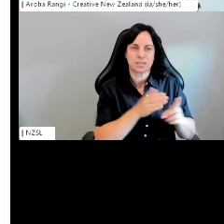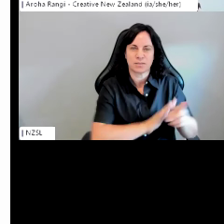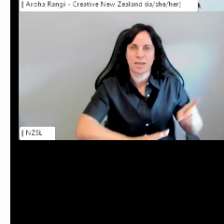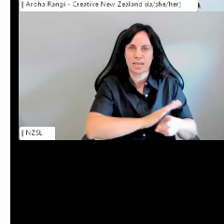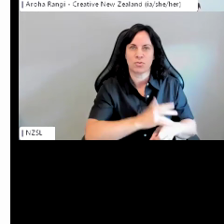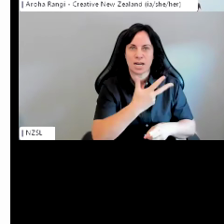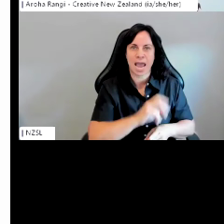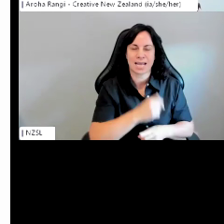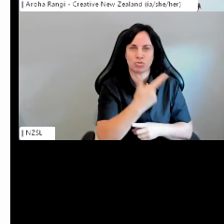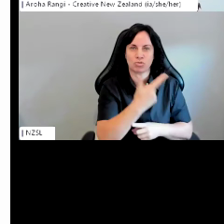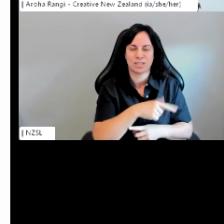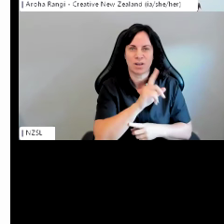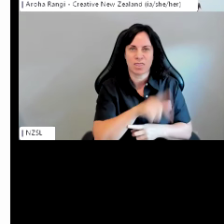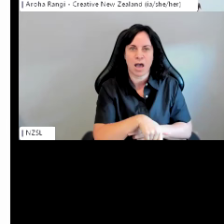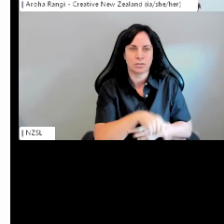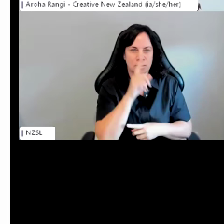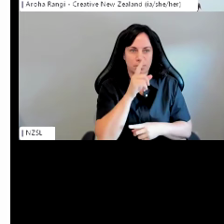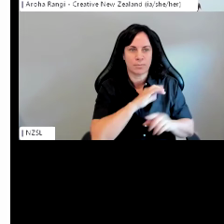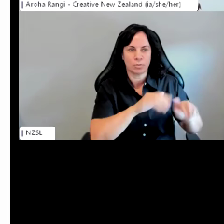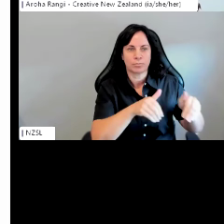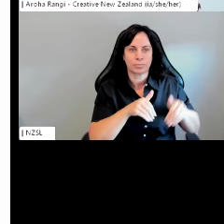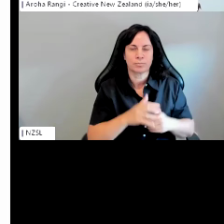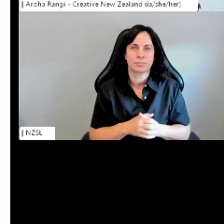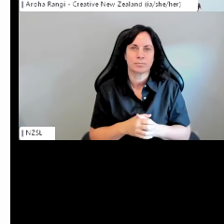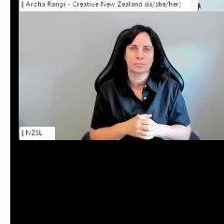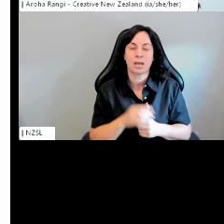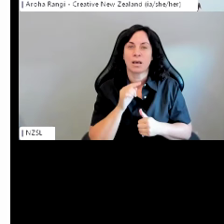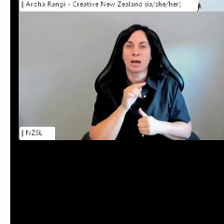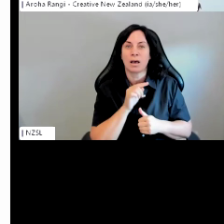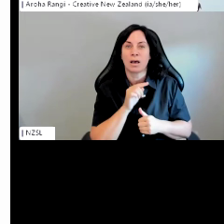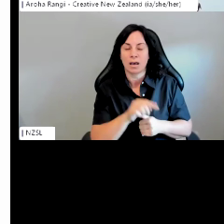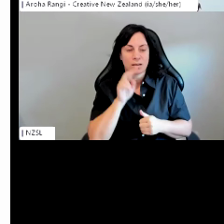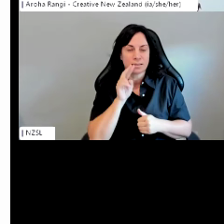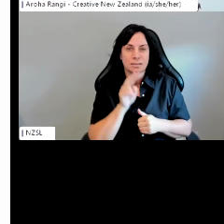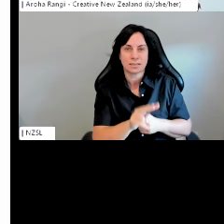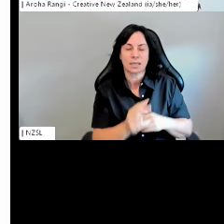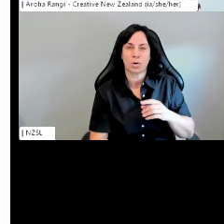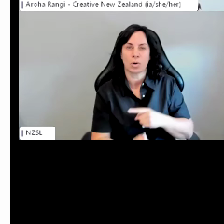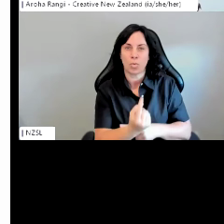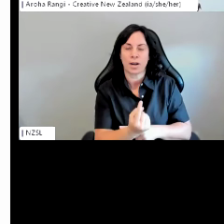but but this is a this is a meta trend, which is people are just um taking their foot off the